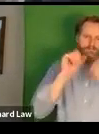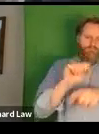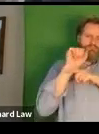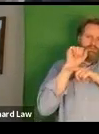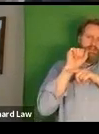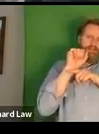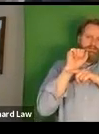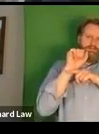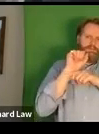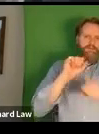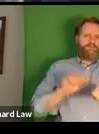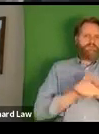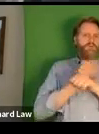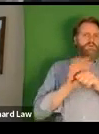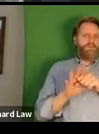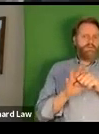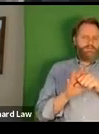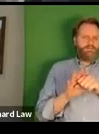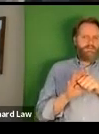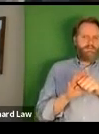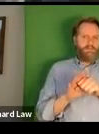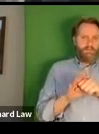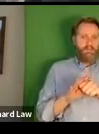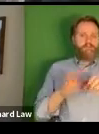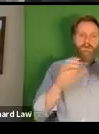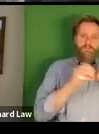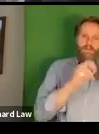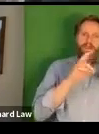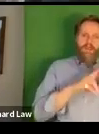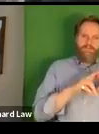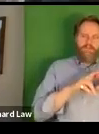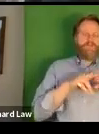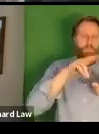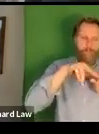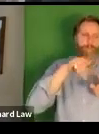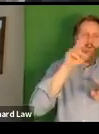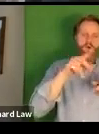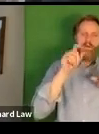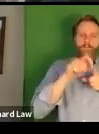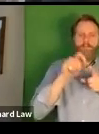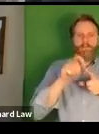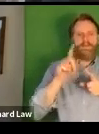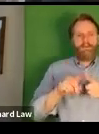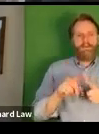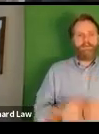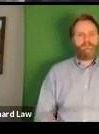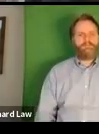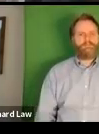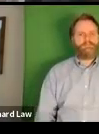of our top priorities for those who've trying to continue the increase in face mask provision